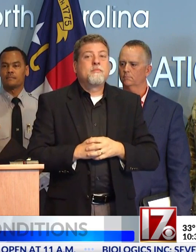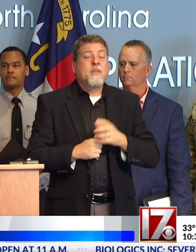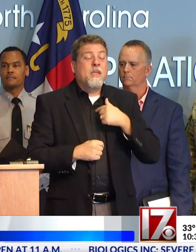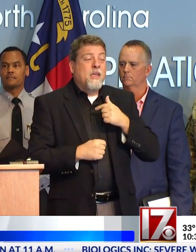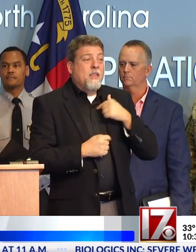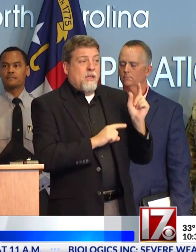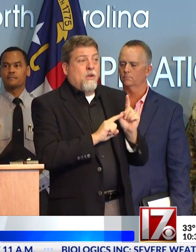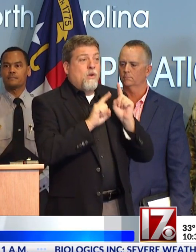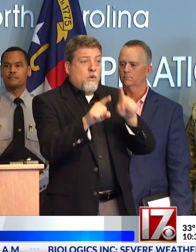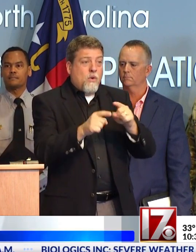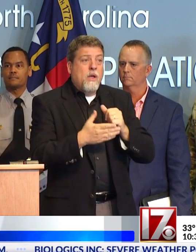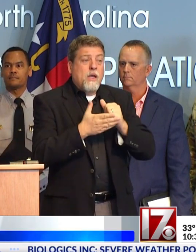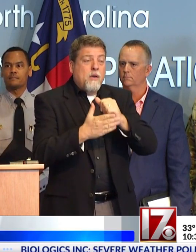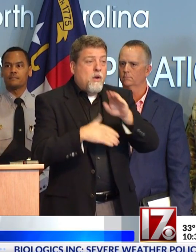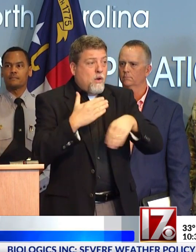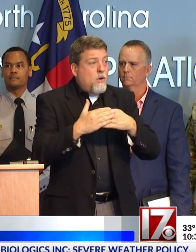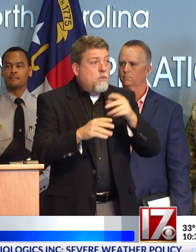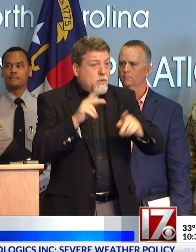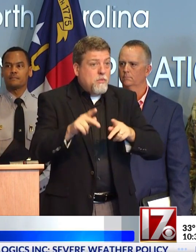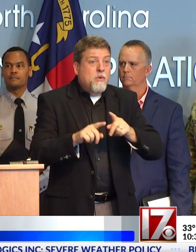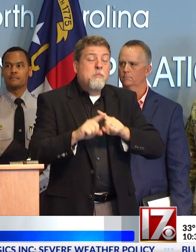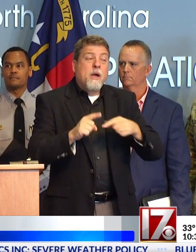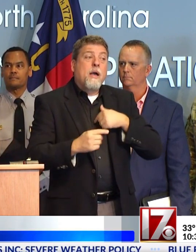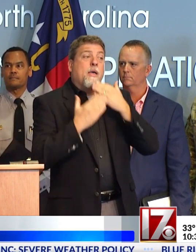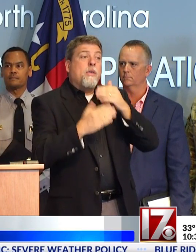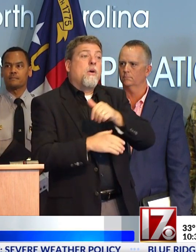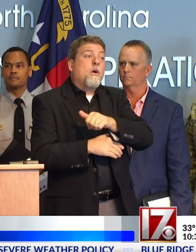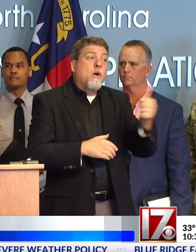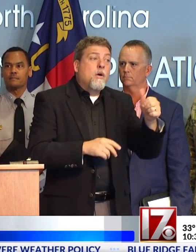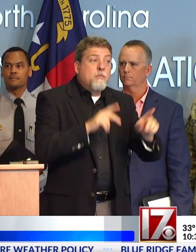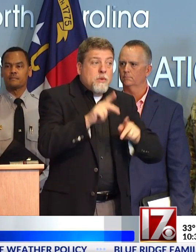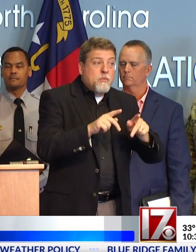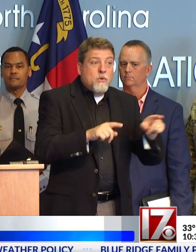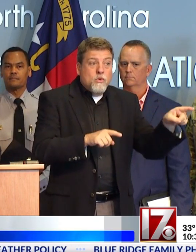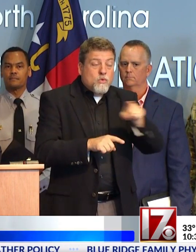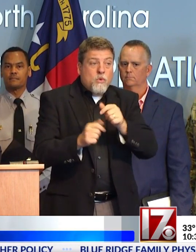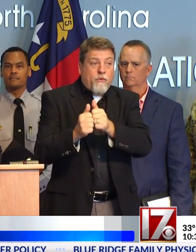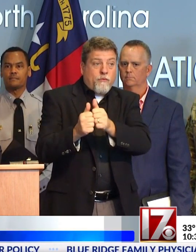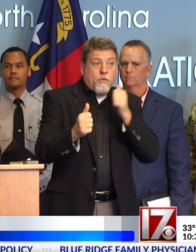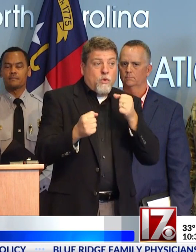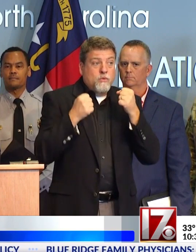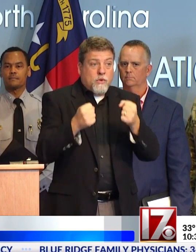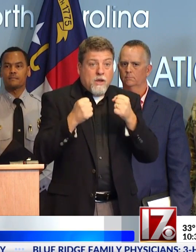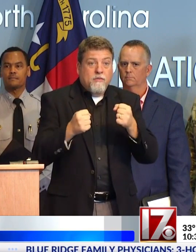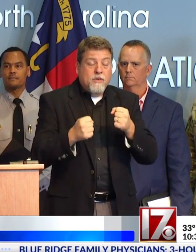FOR SERVICE. AND I AM GRATEFUL TO THEM FOR HELPING TRAVELERS IN NEED, AND